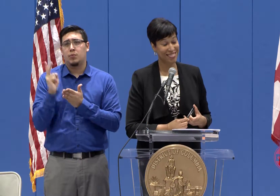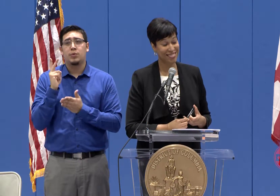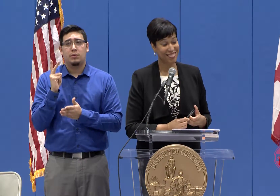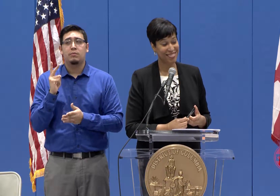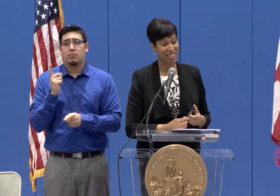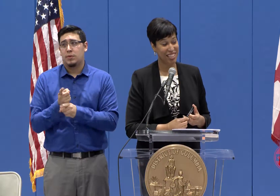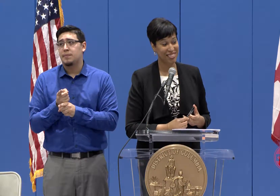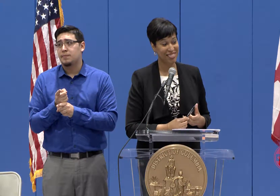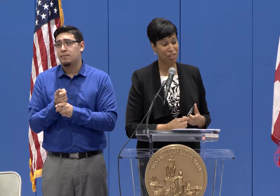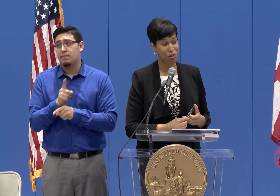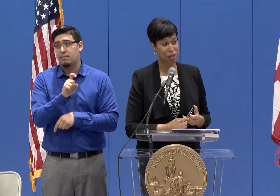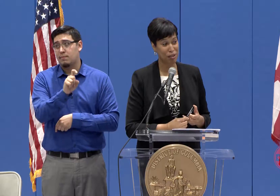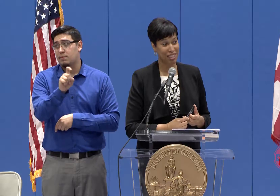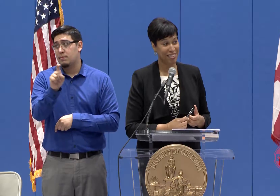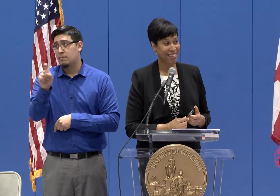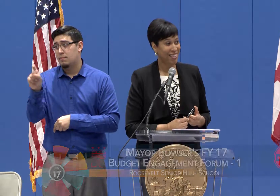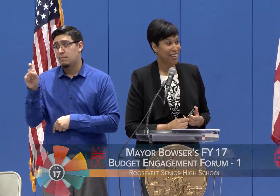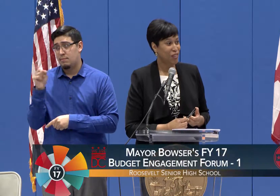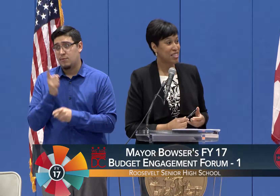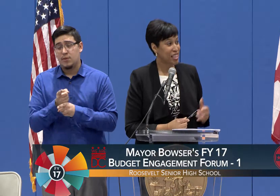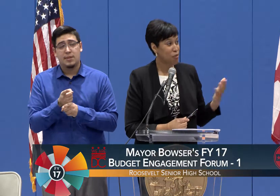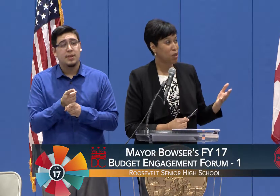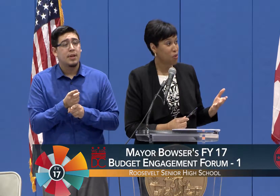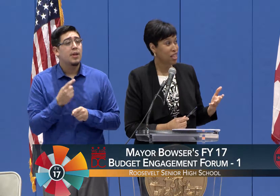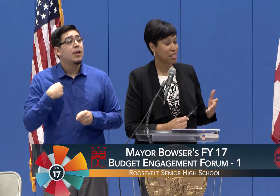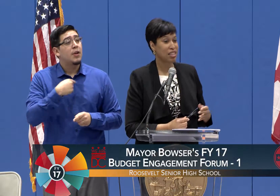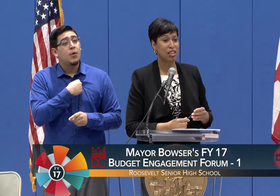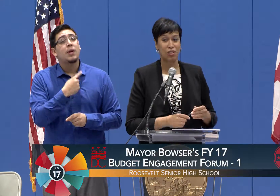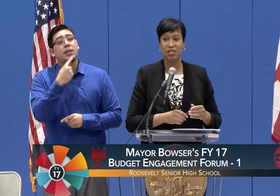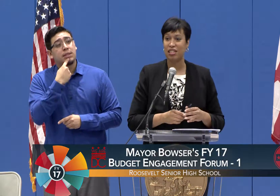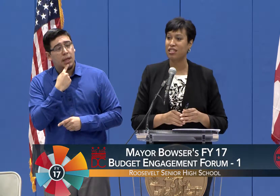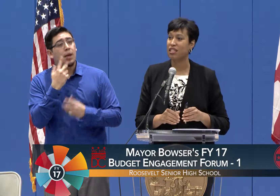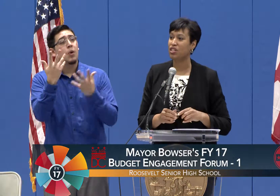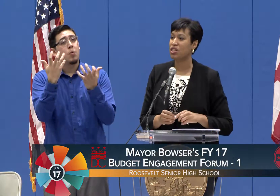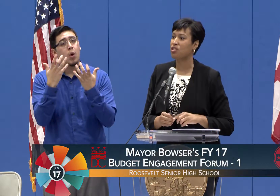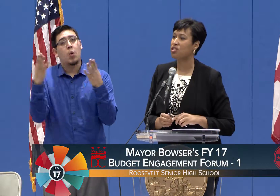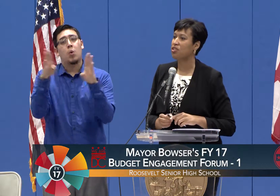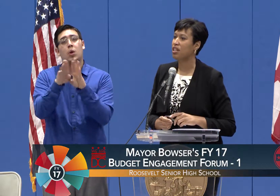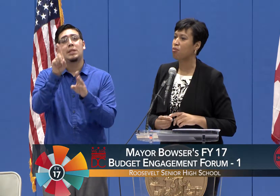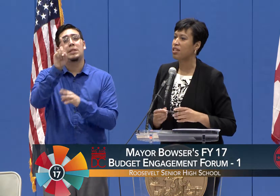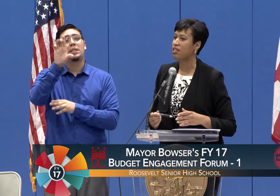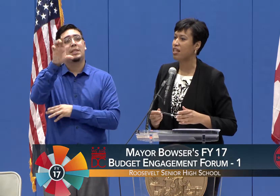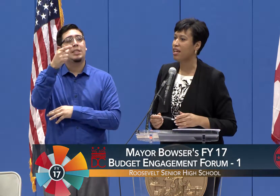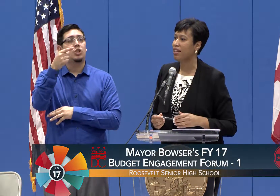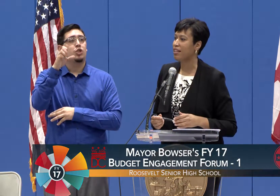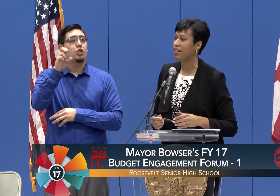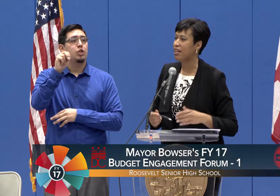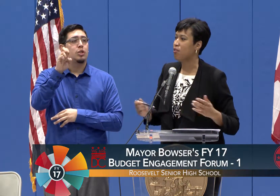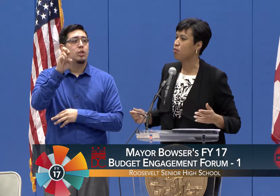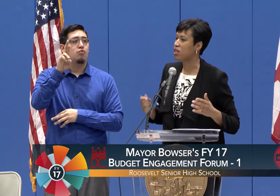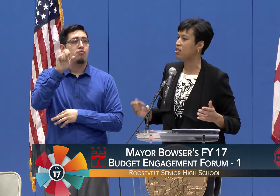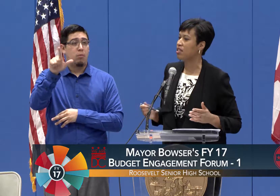RIGHT? ARE YOU WITH ME? WE SAID WE WANTED TO CLOSE D.C. GENERAL AND WE SAID IT WAS THE